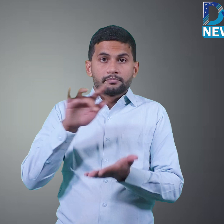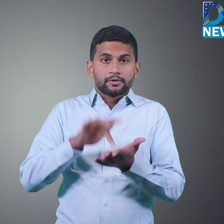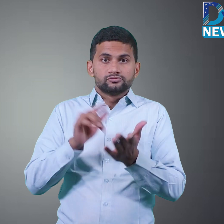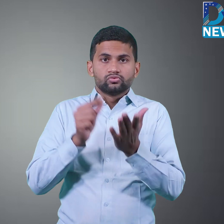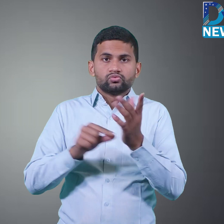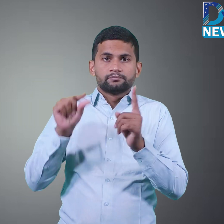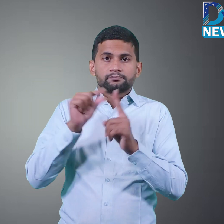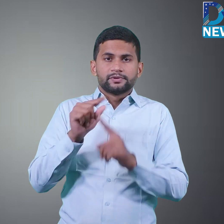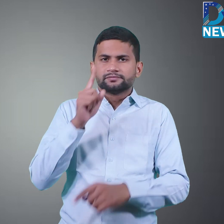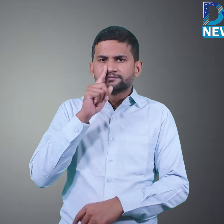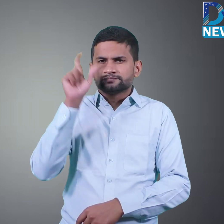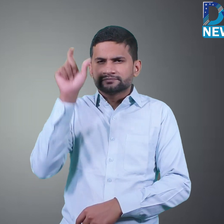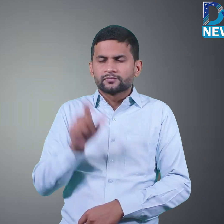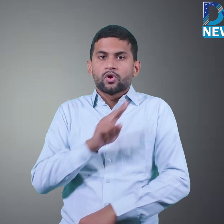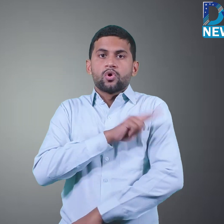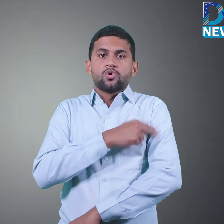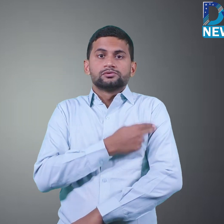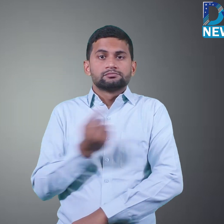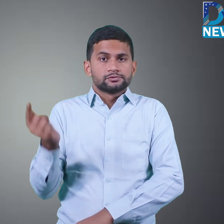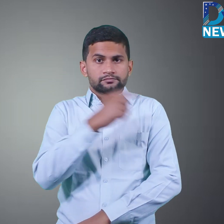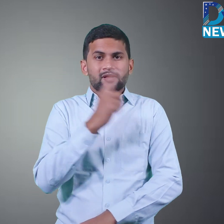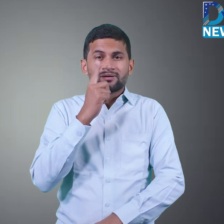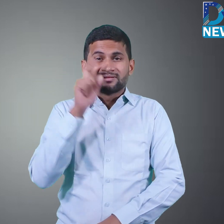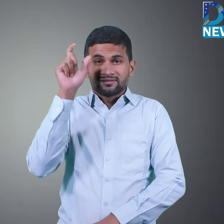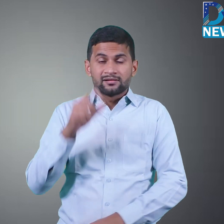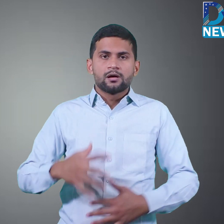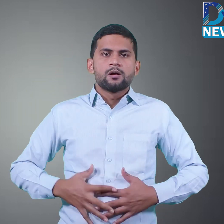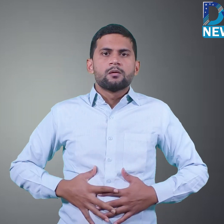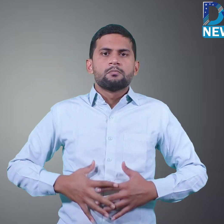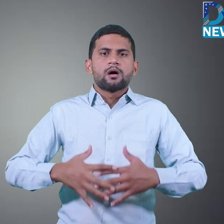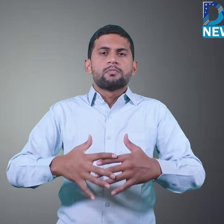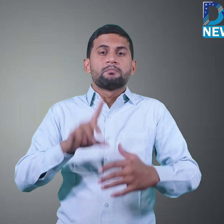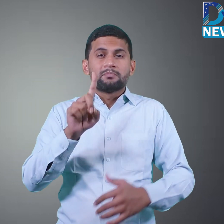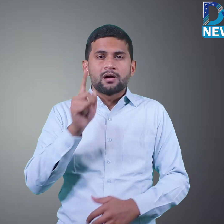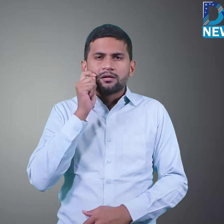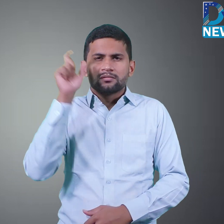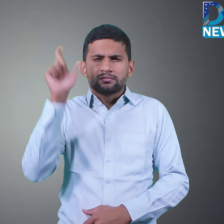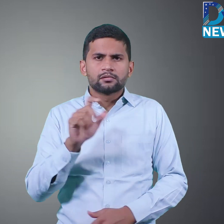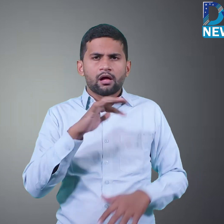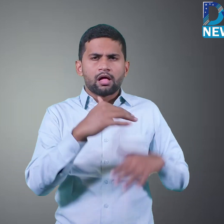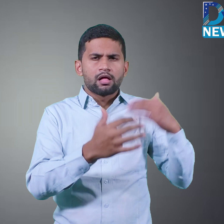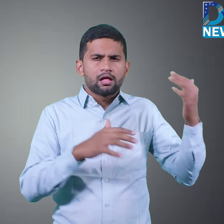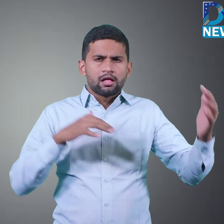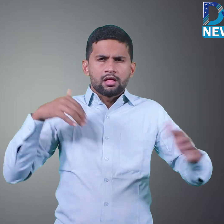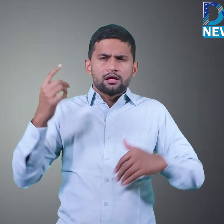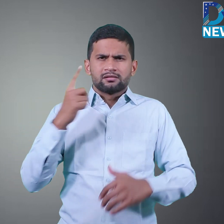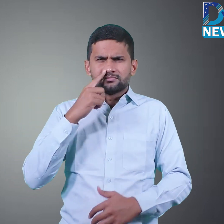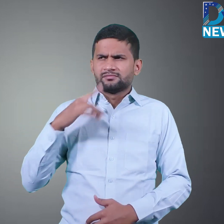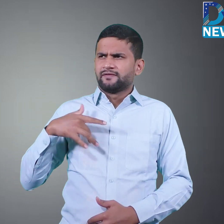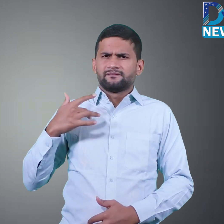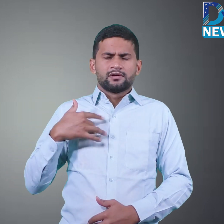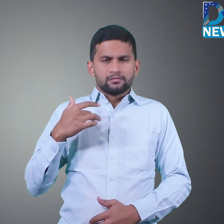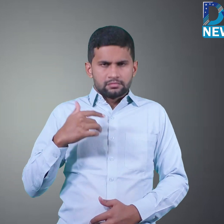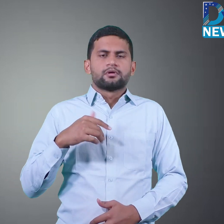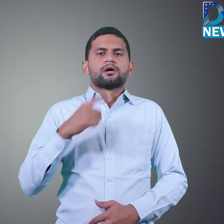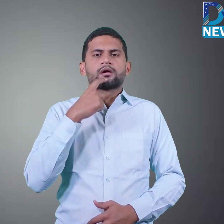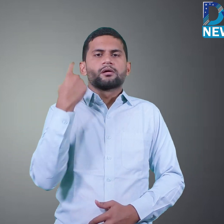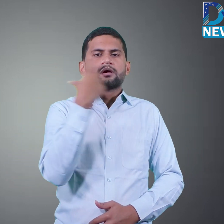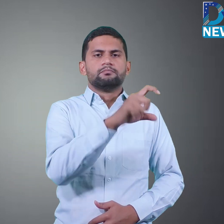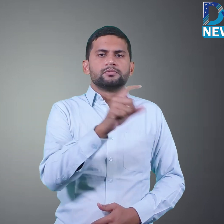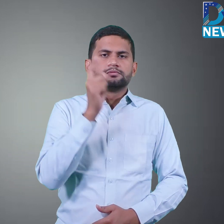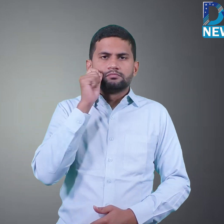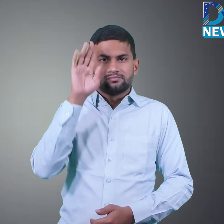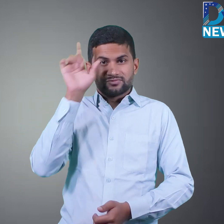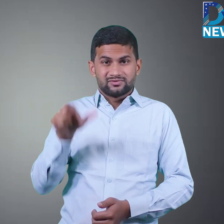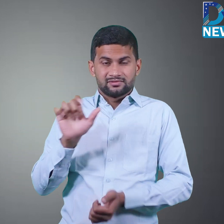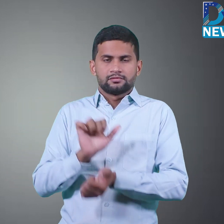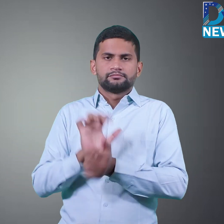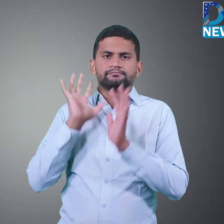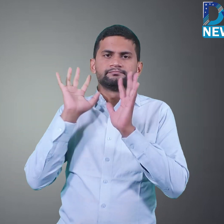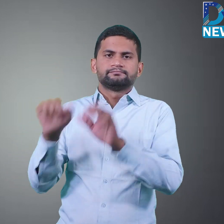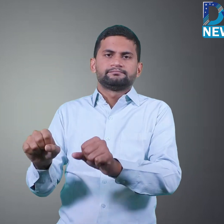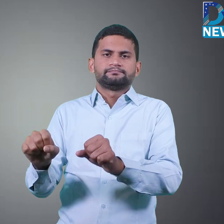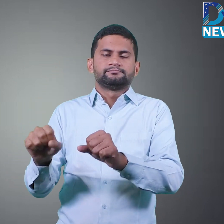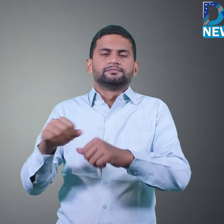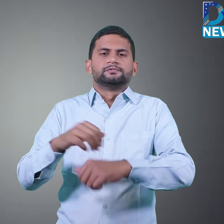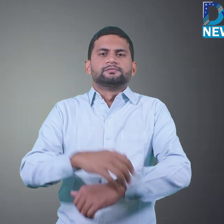Drunk doctor allegedly molests pregnant woman during ultrasound in UP